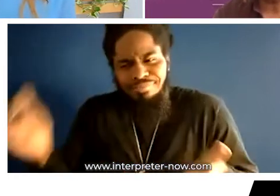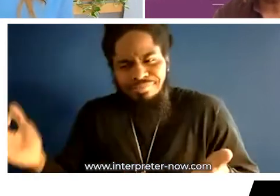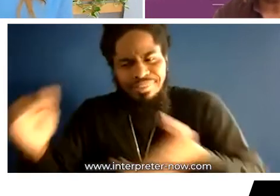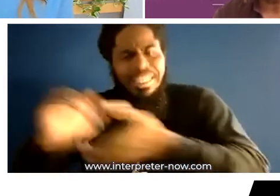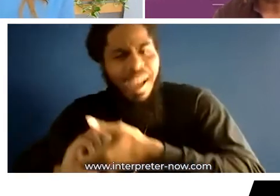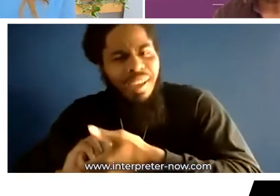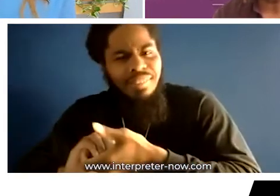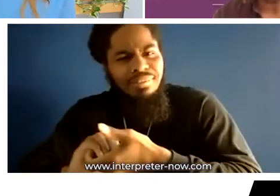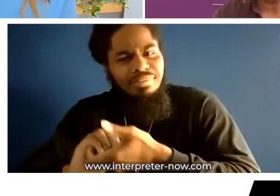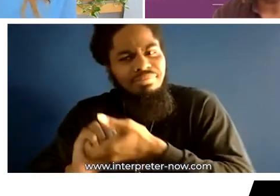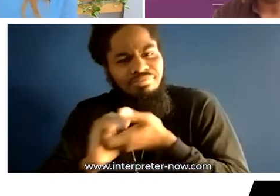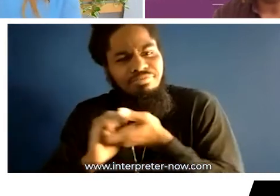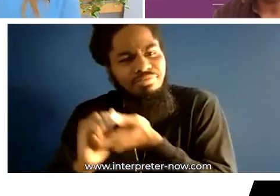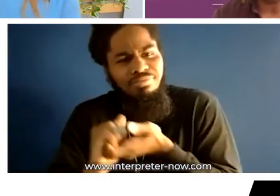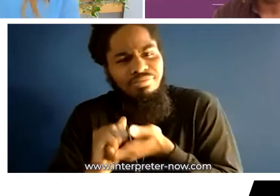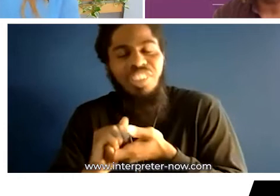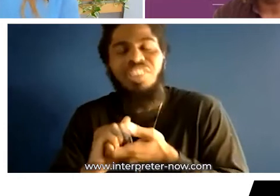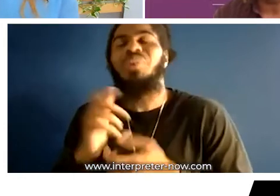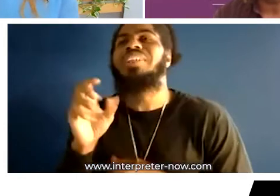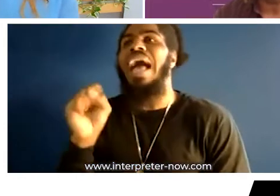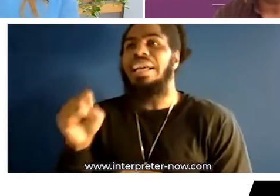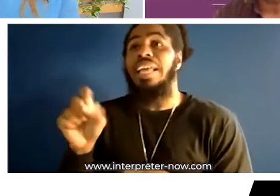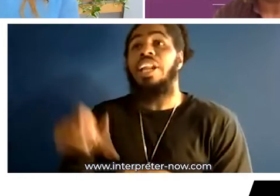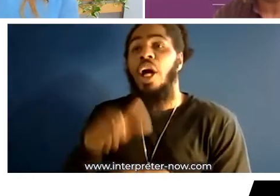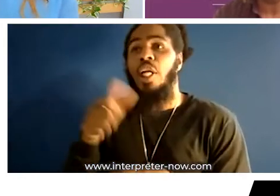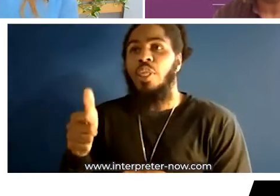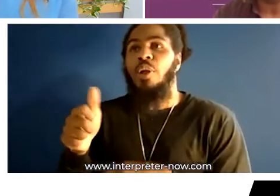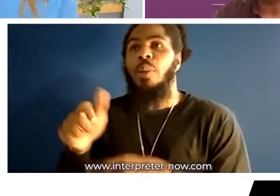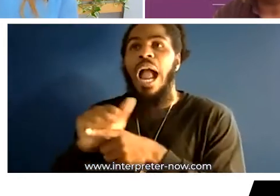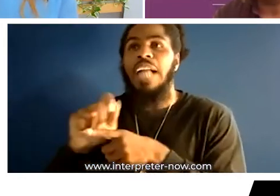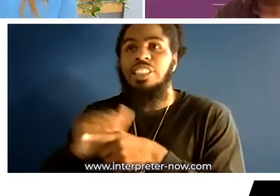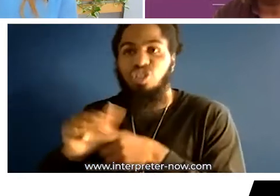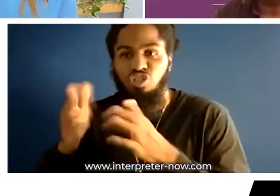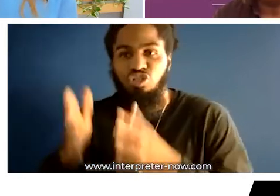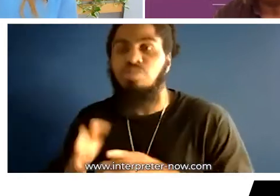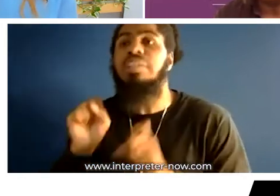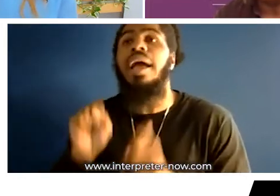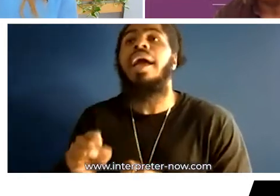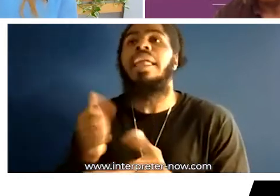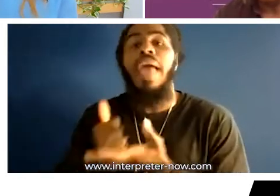I think a way that also practitioners can help best support global client says, "Who